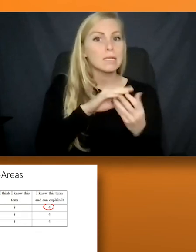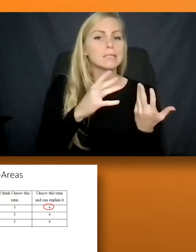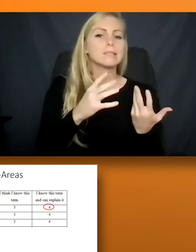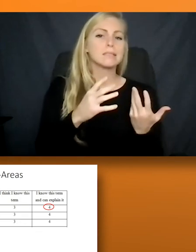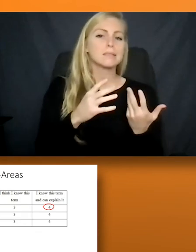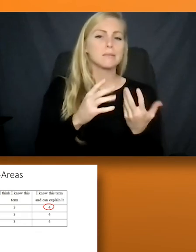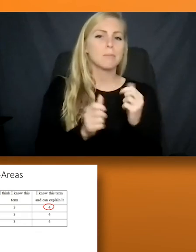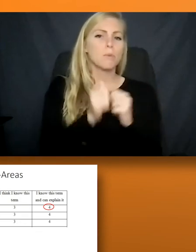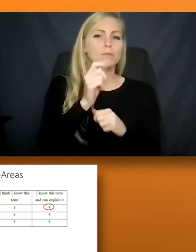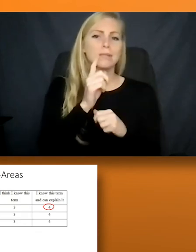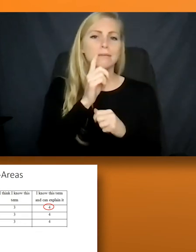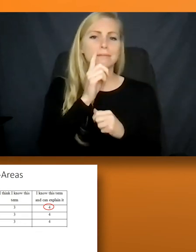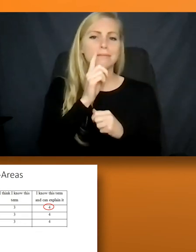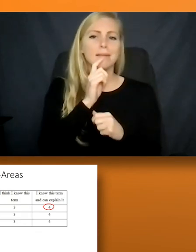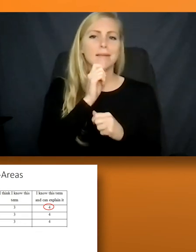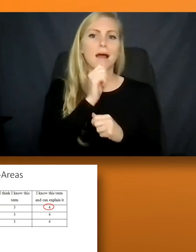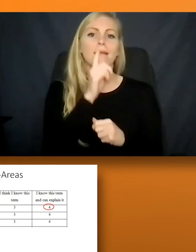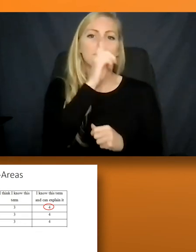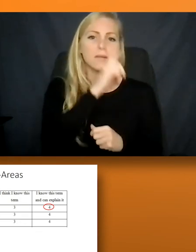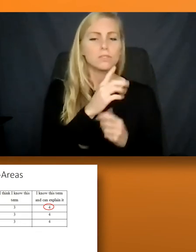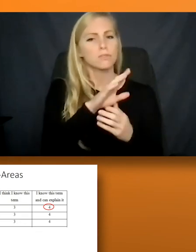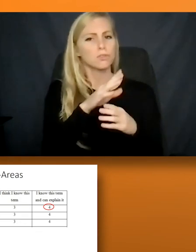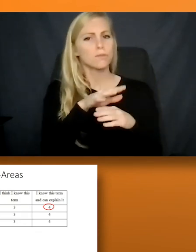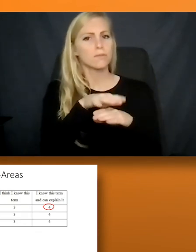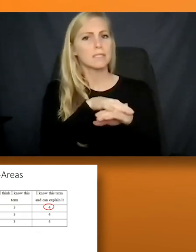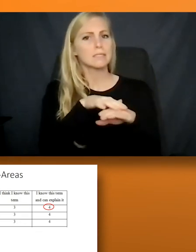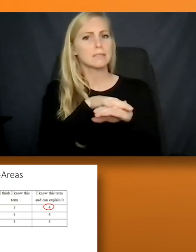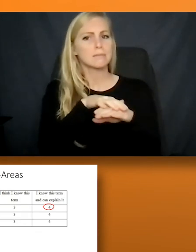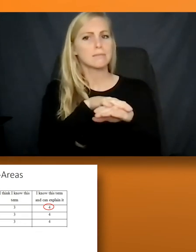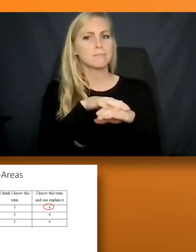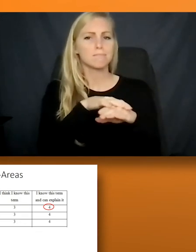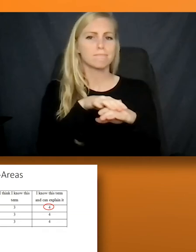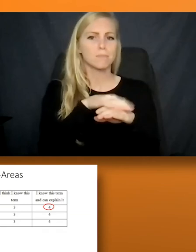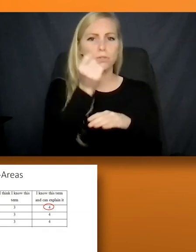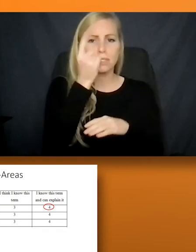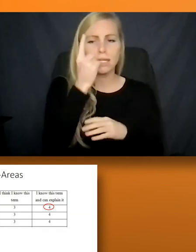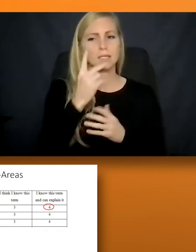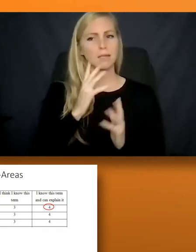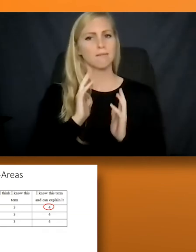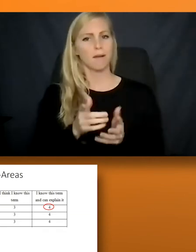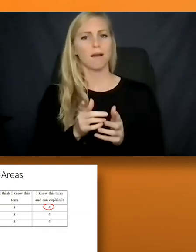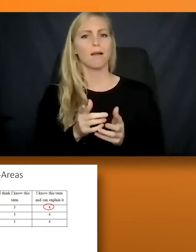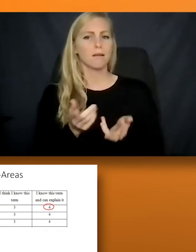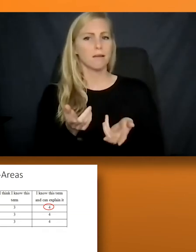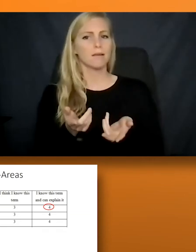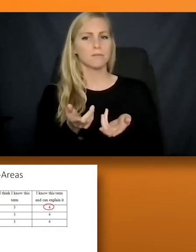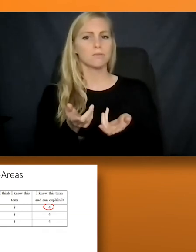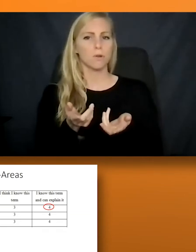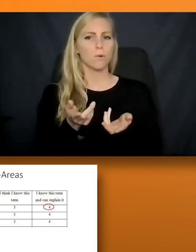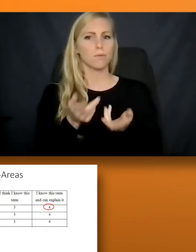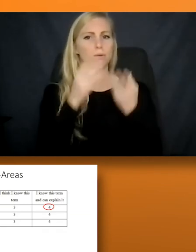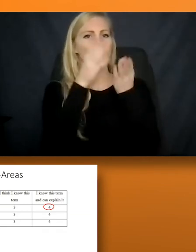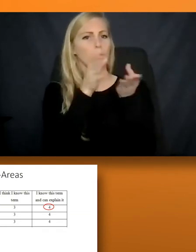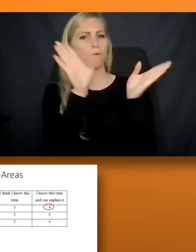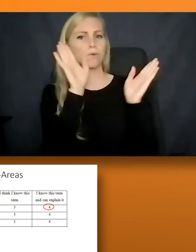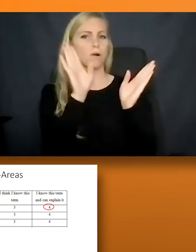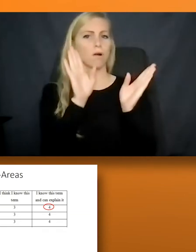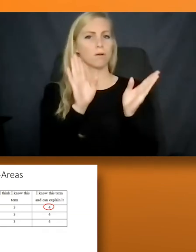a surface understanding might be OK because they can kind of get the overall gist of what's going on. But it's not going to be OK when you're talking